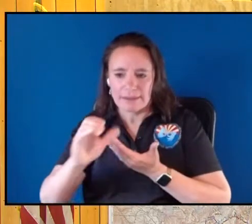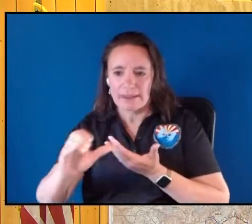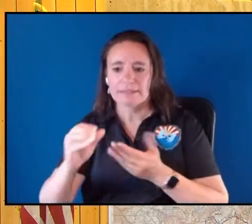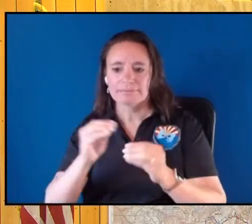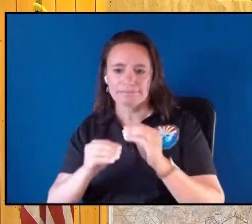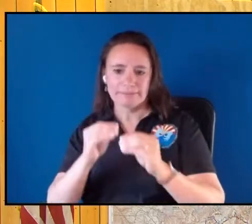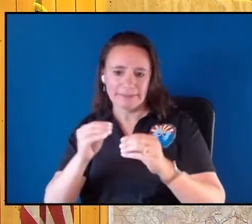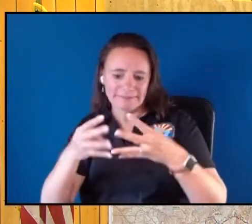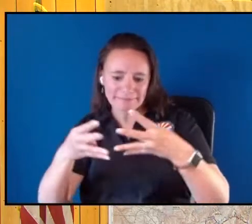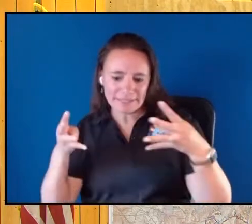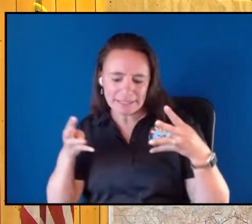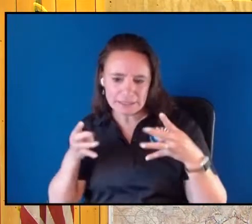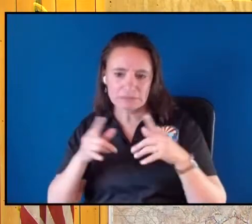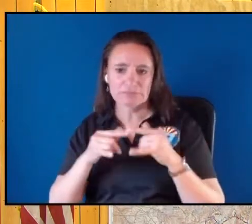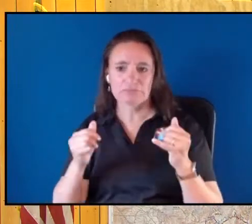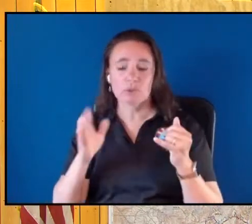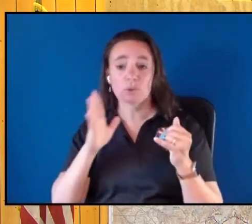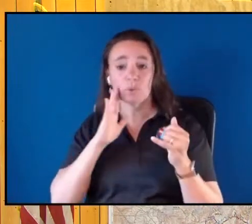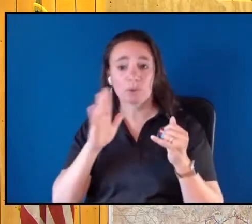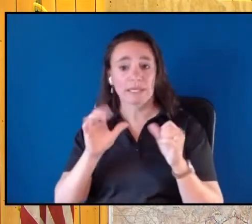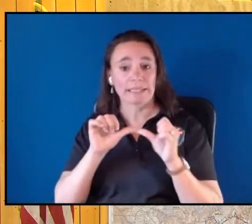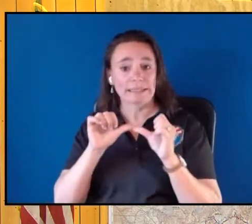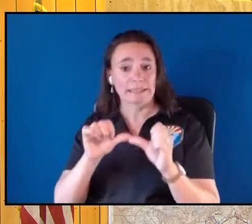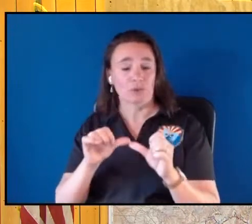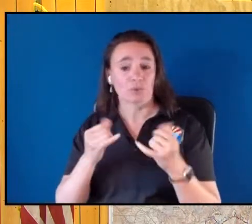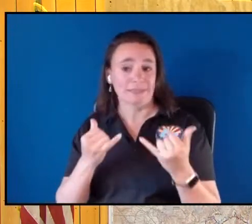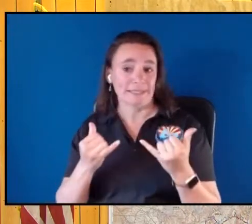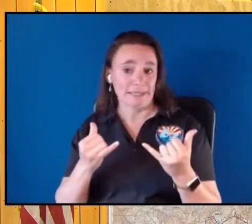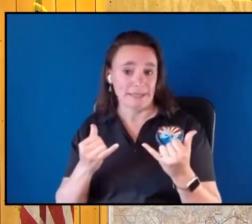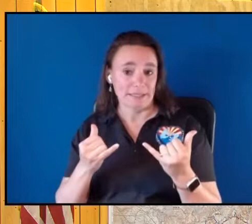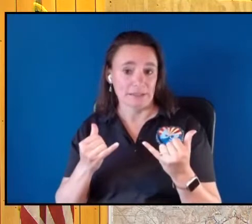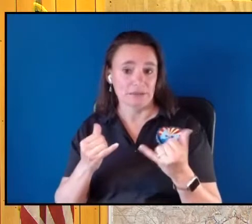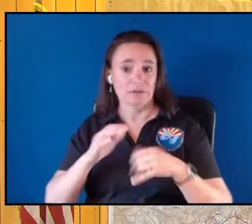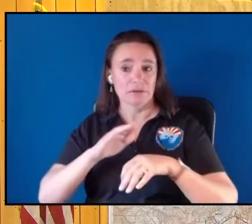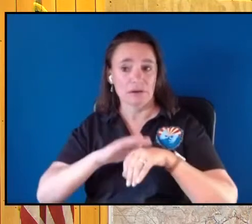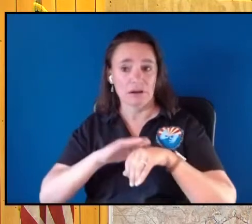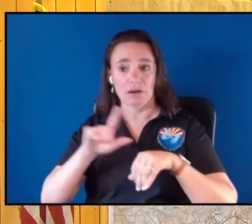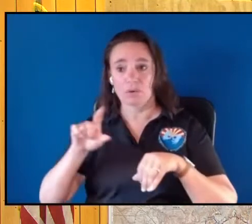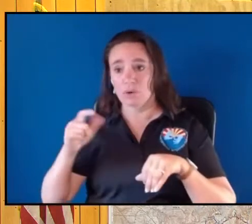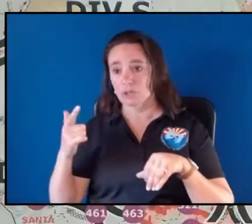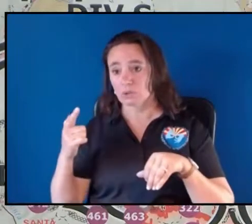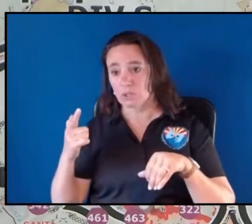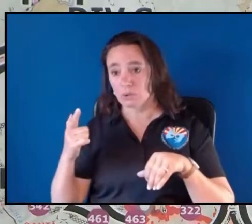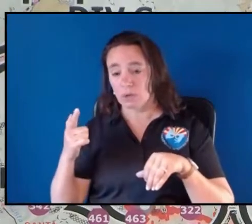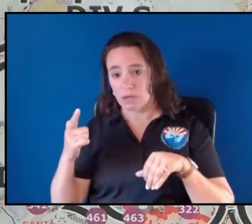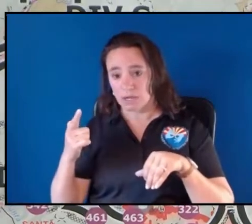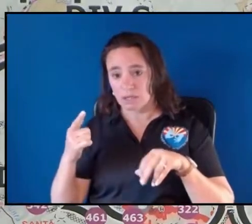all along the 121 corridor, along Chacon.